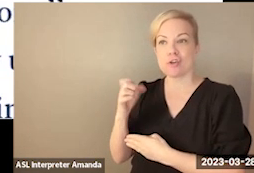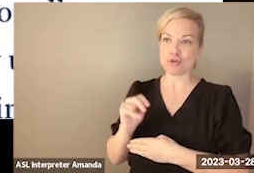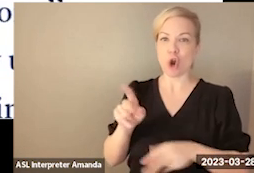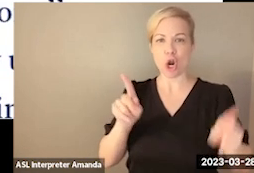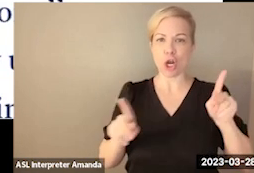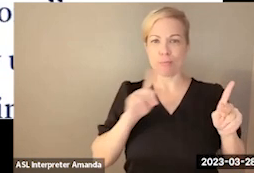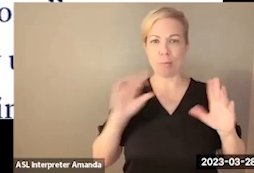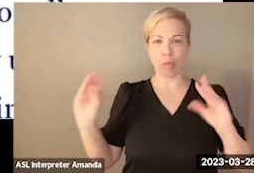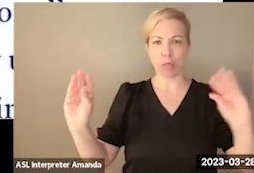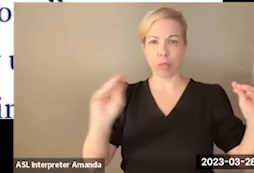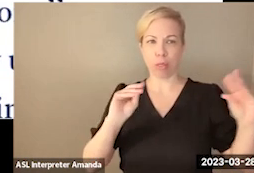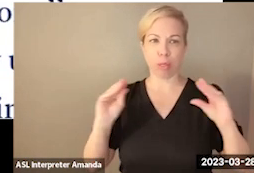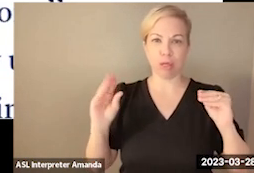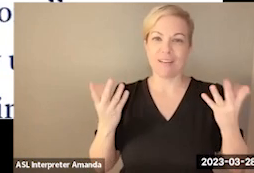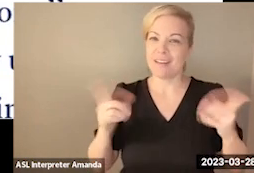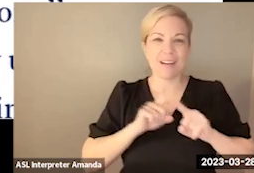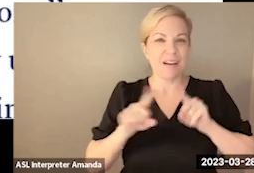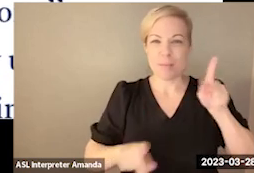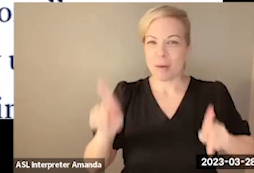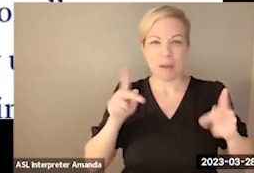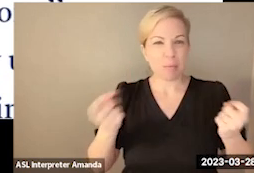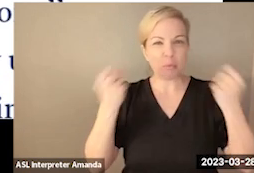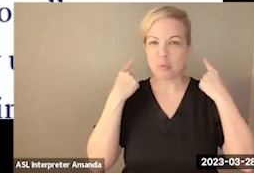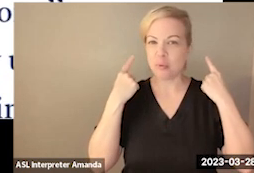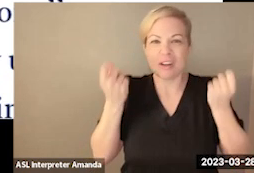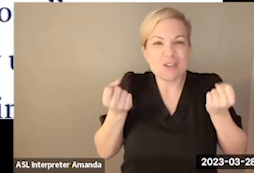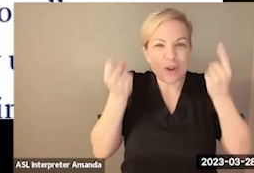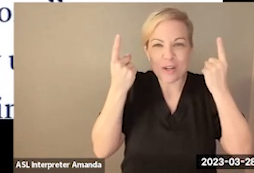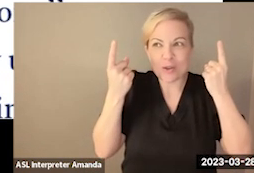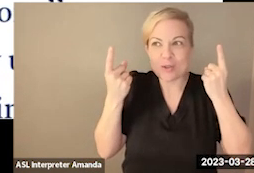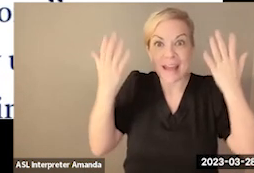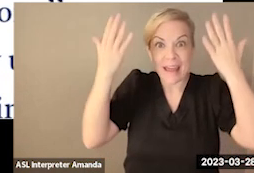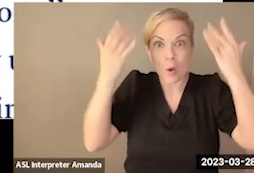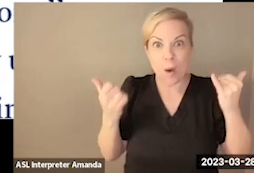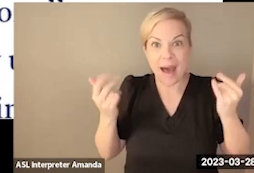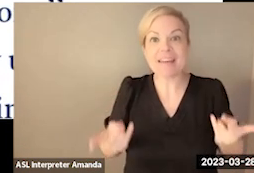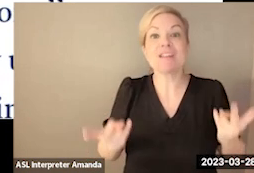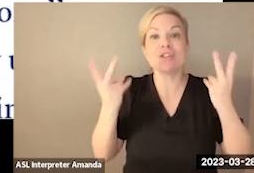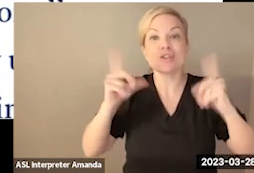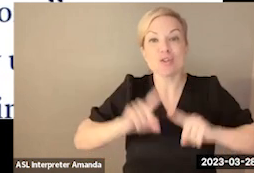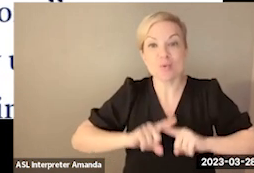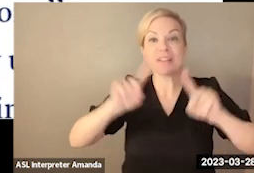Debbie Stine, Science & Technology Policy Academy: to talk at the same level to really engage, because you're coming from 2 different images of what these things are like.